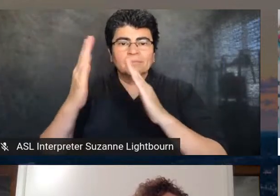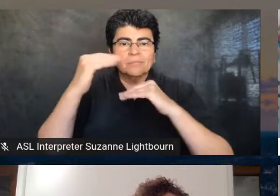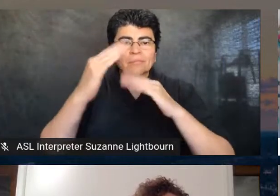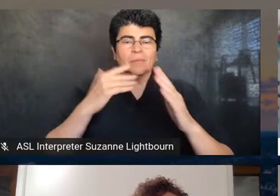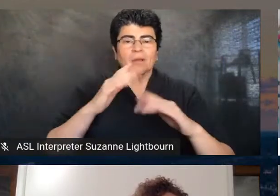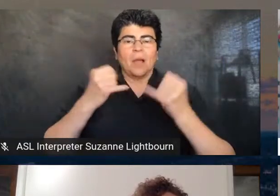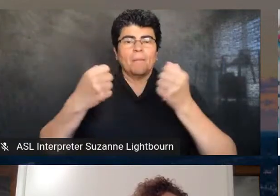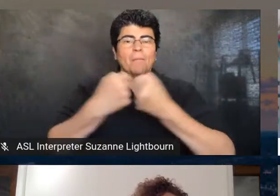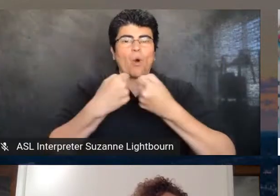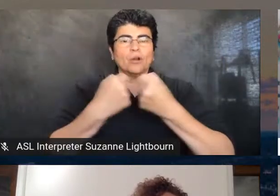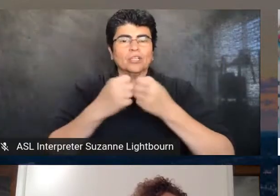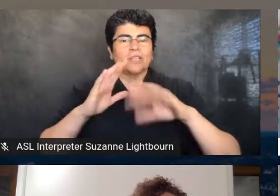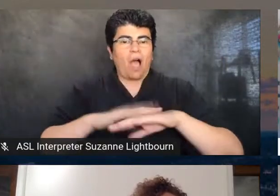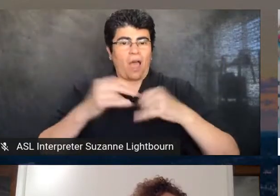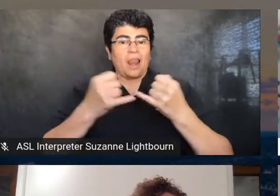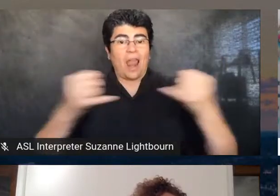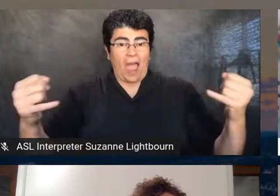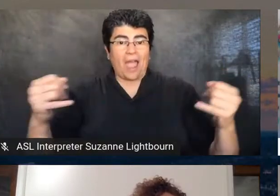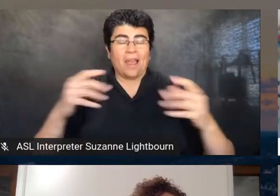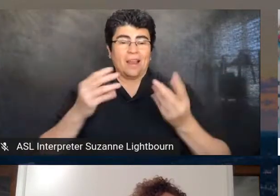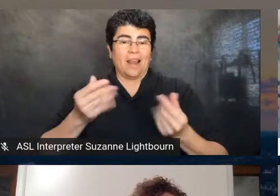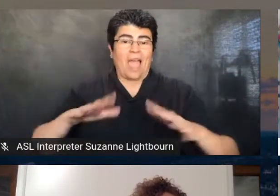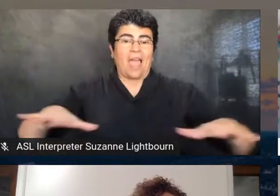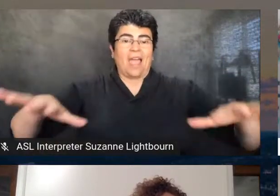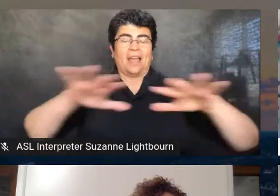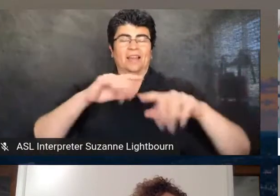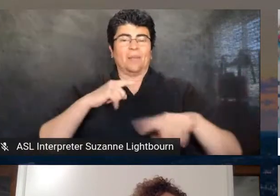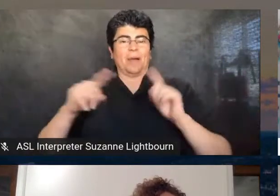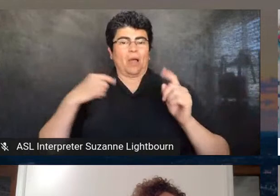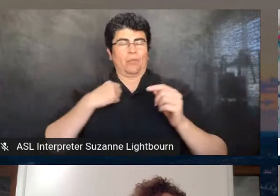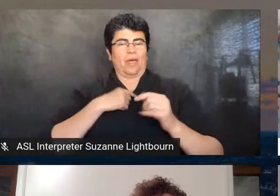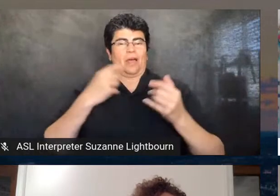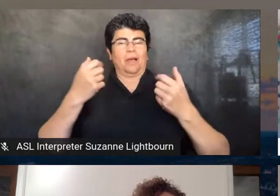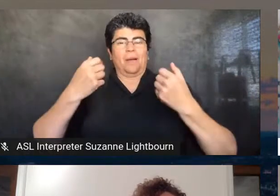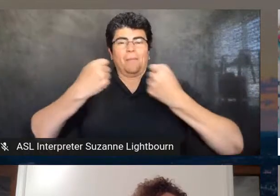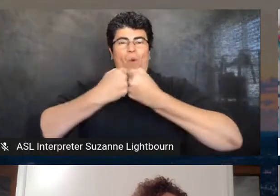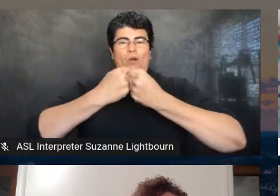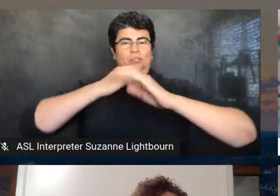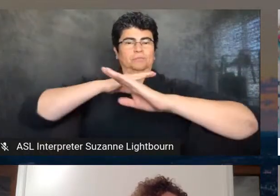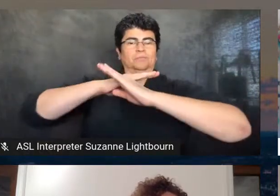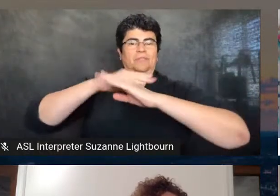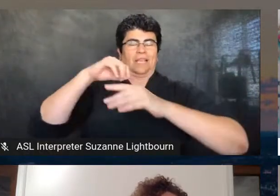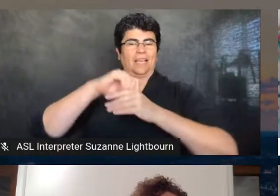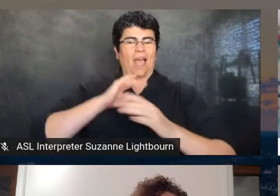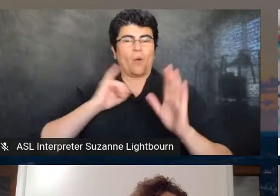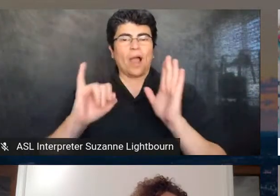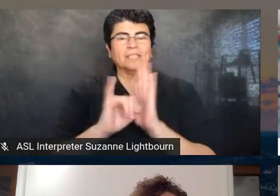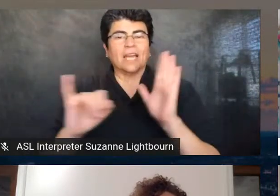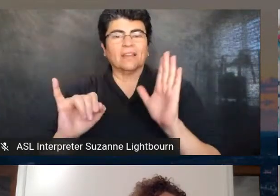but also the borders that we put up in our identities, and that's why I'm so hopeful about where I see